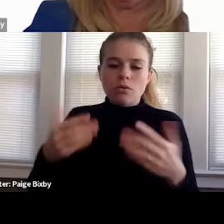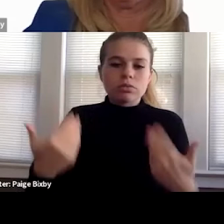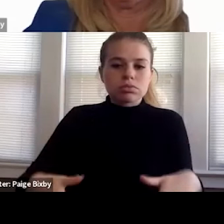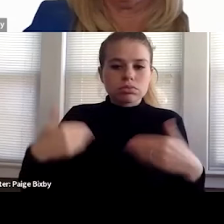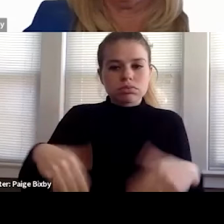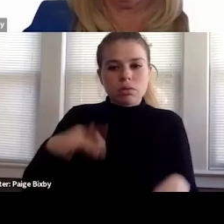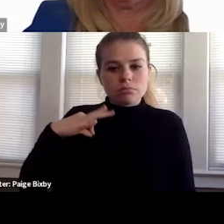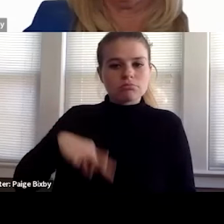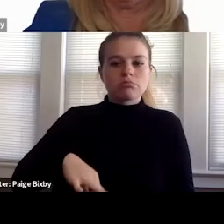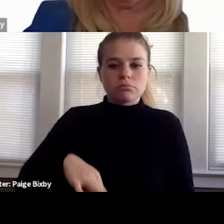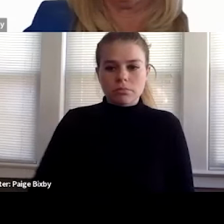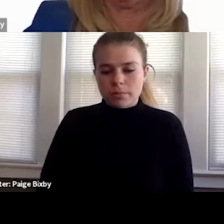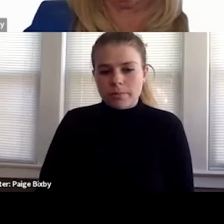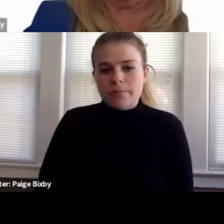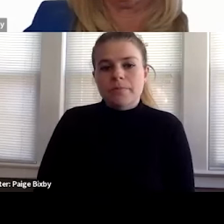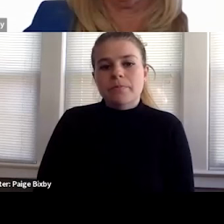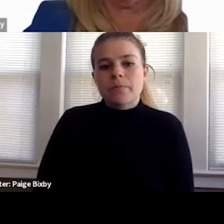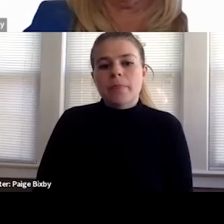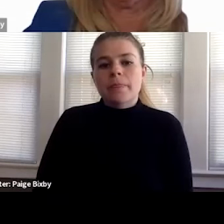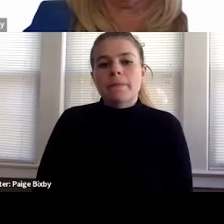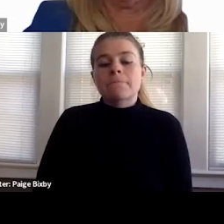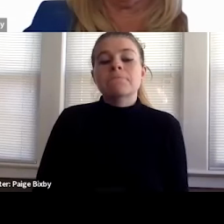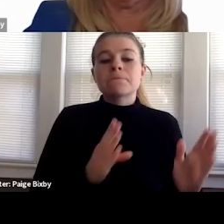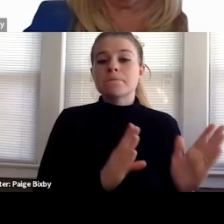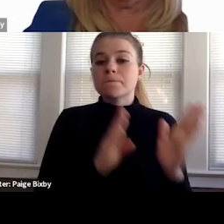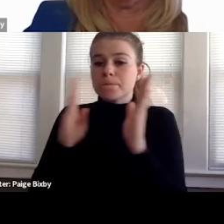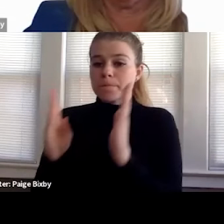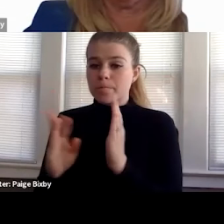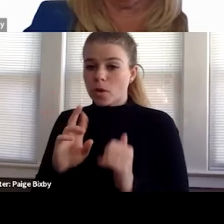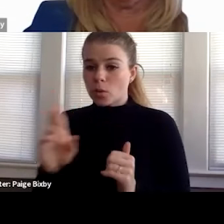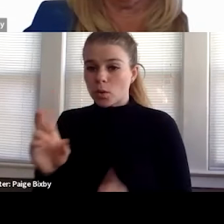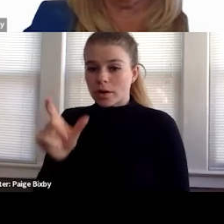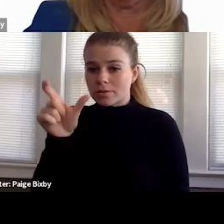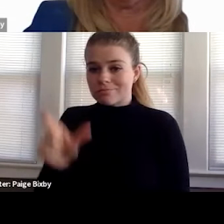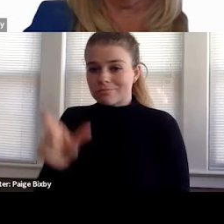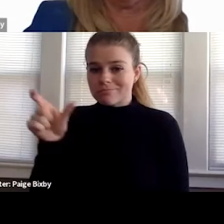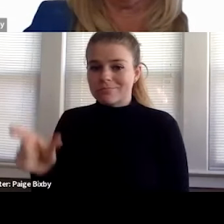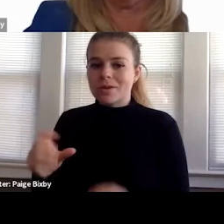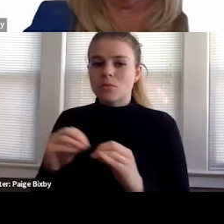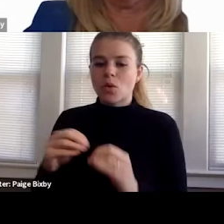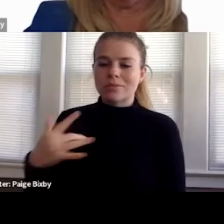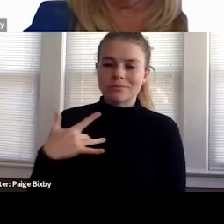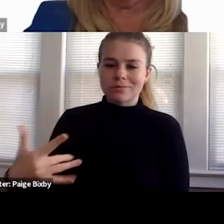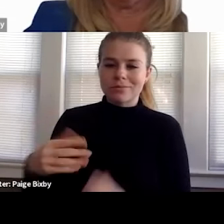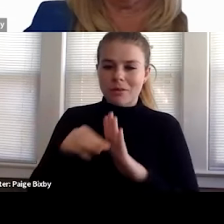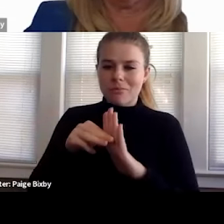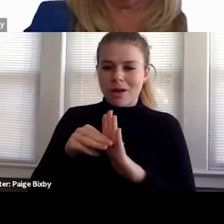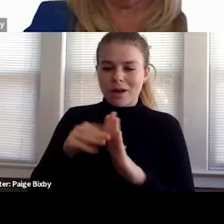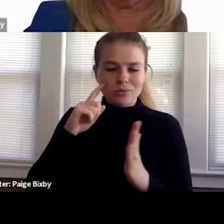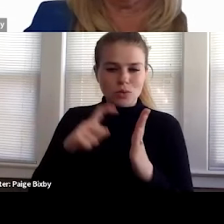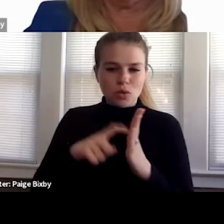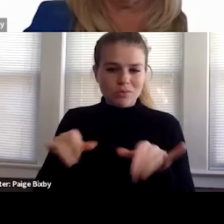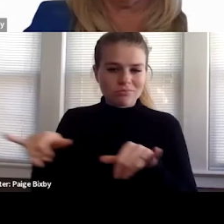So we'll move to the right of this slide and this is the more typical model we'll see. If a petition needs to be filed,